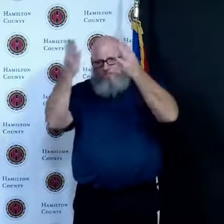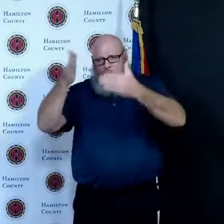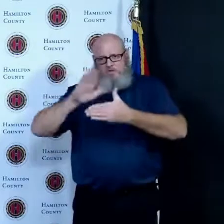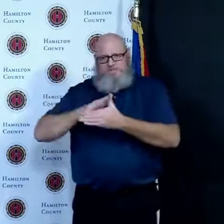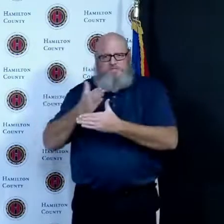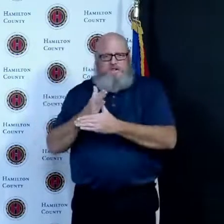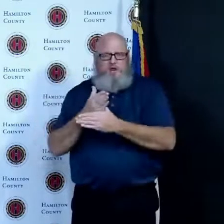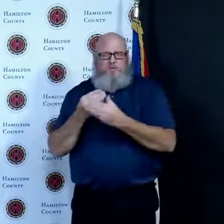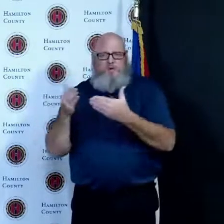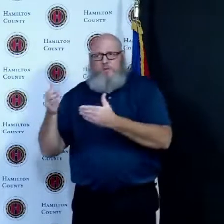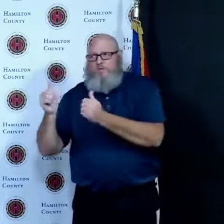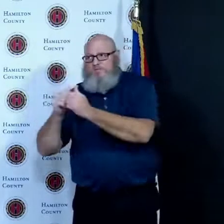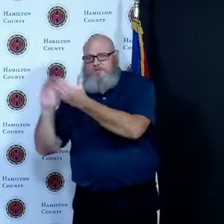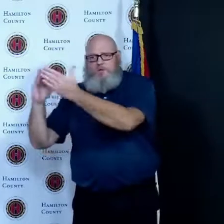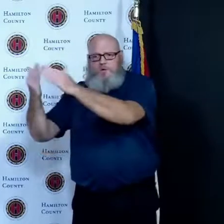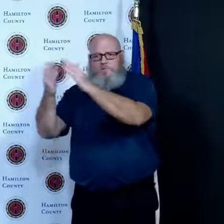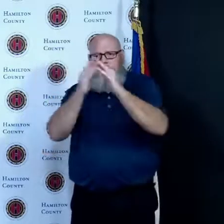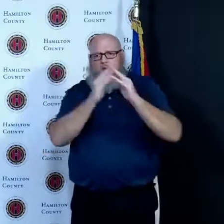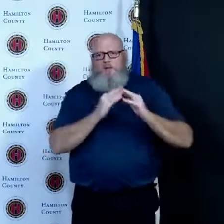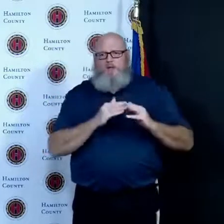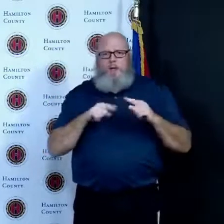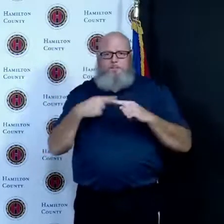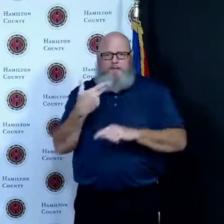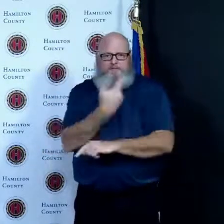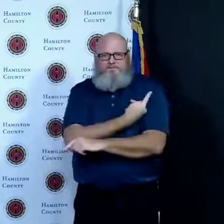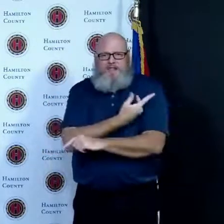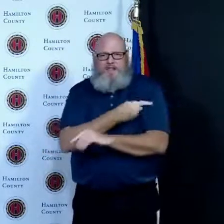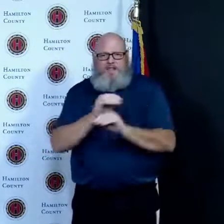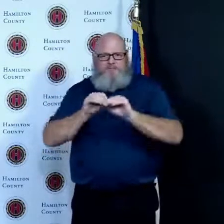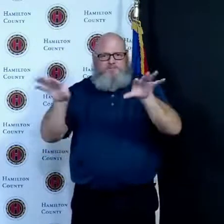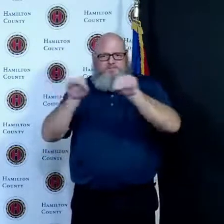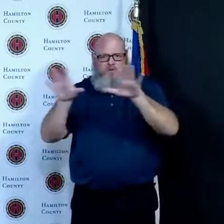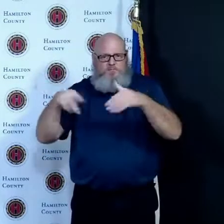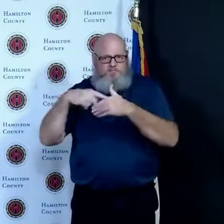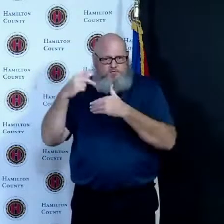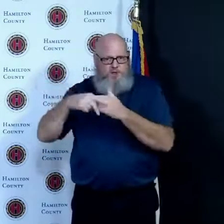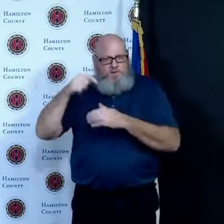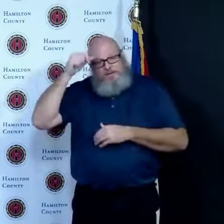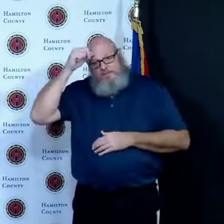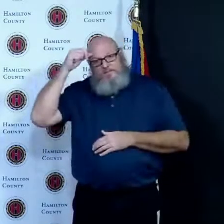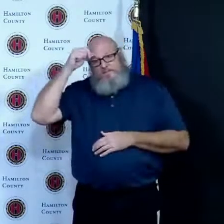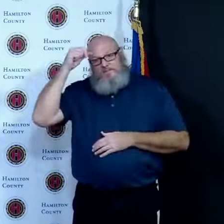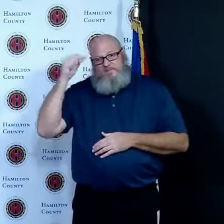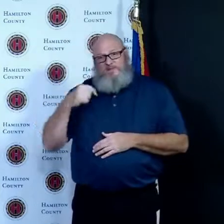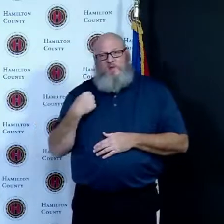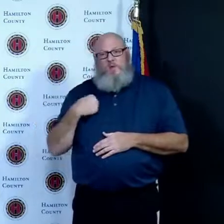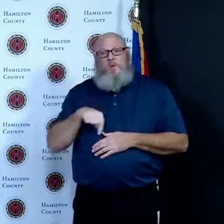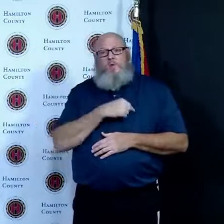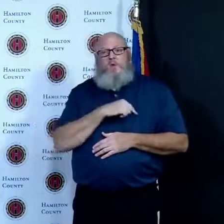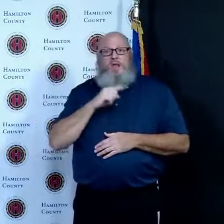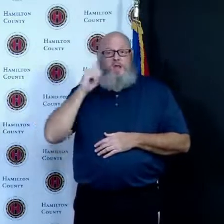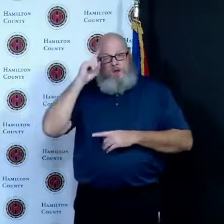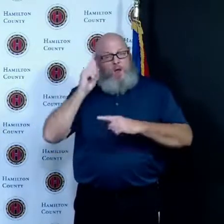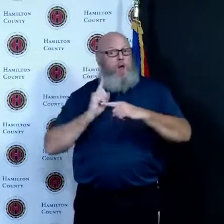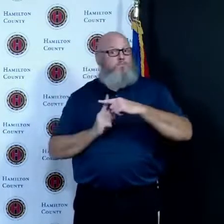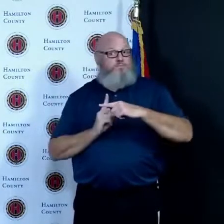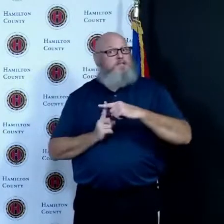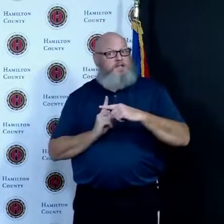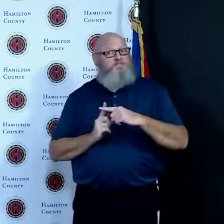vaccine so we are guardedly optimistic about the future here we're at a bit of a point where